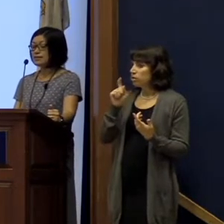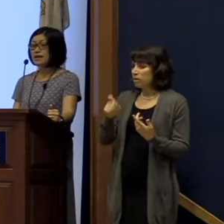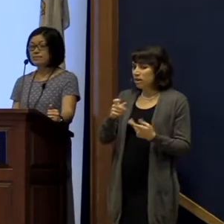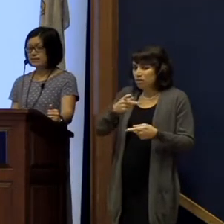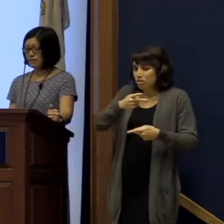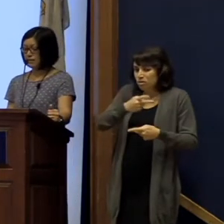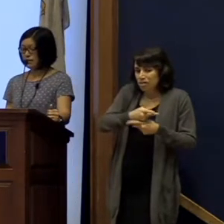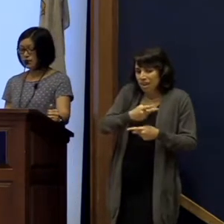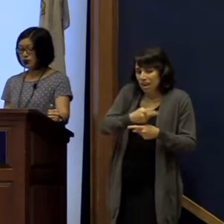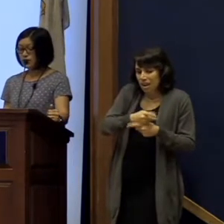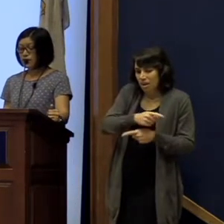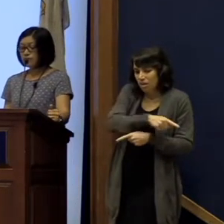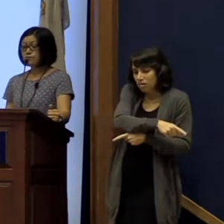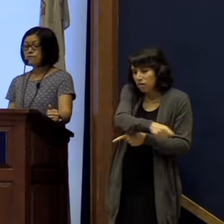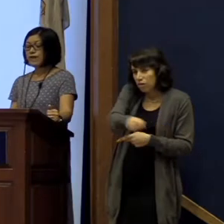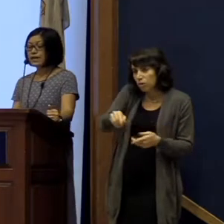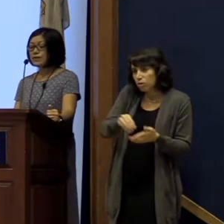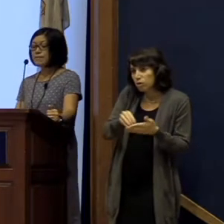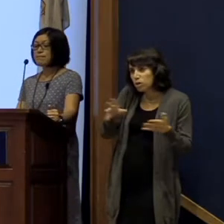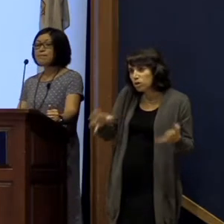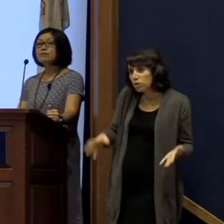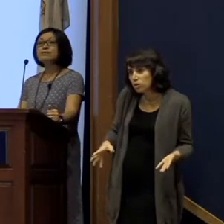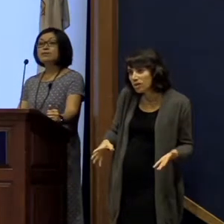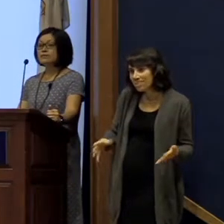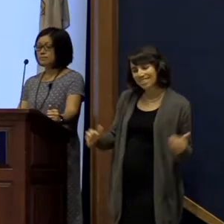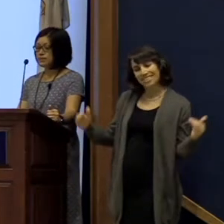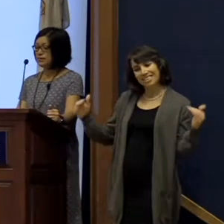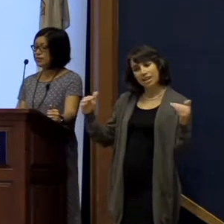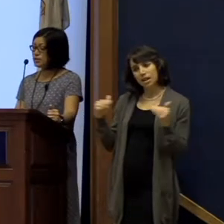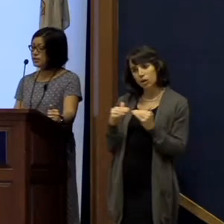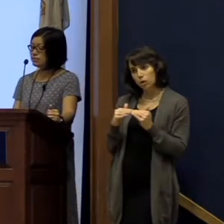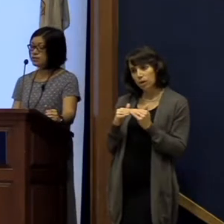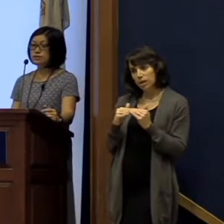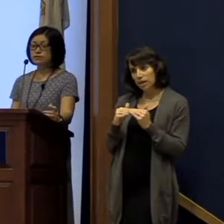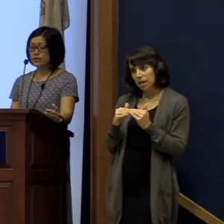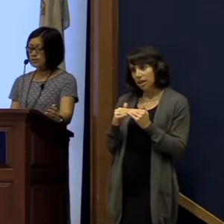epistemic knowledge through valuing multiple epistemologies, which are different ways of knowing